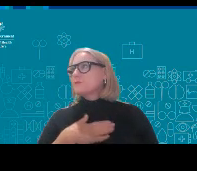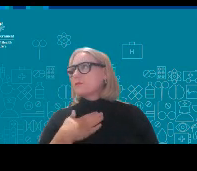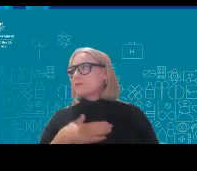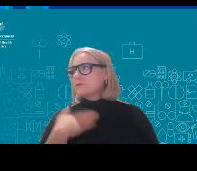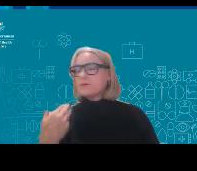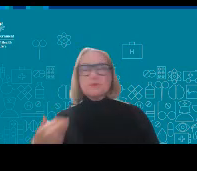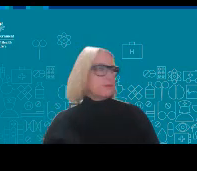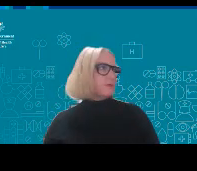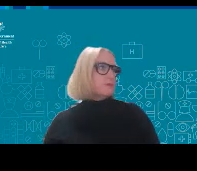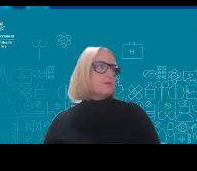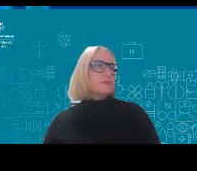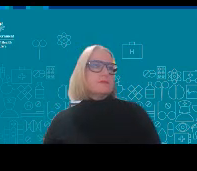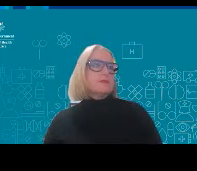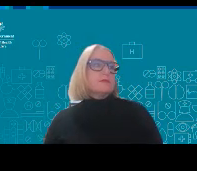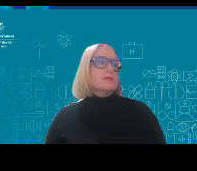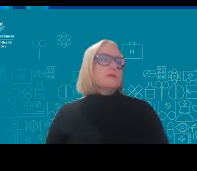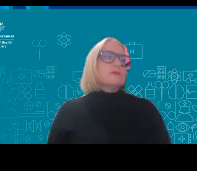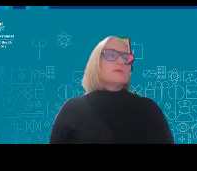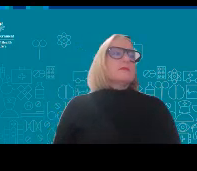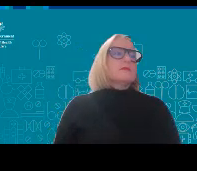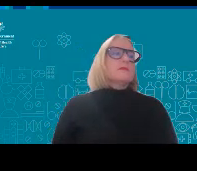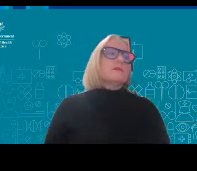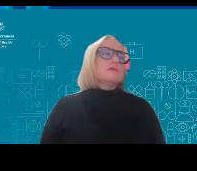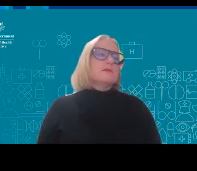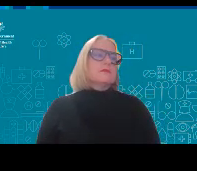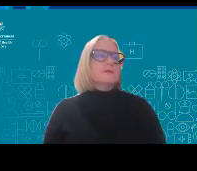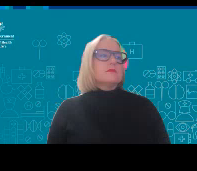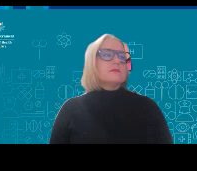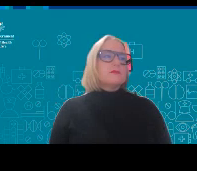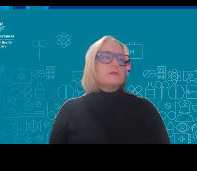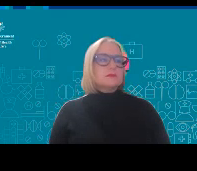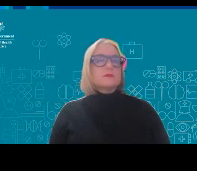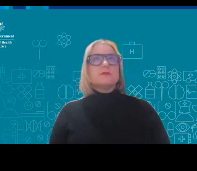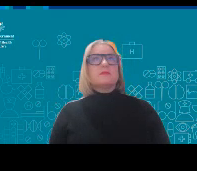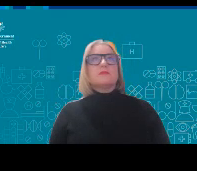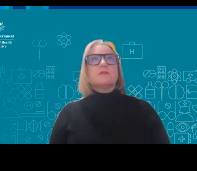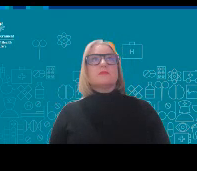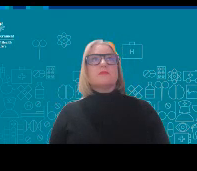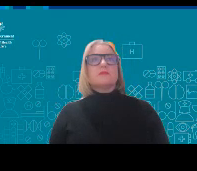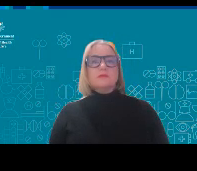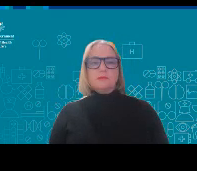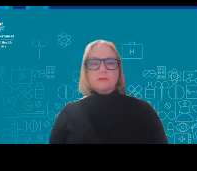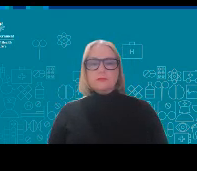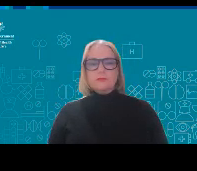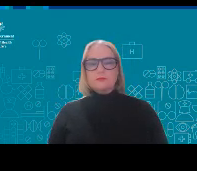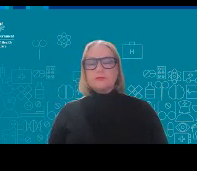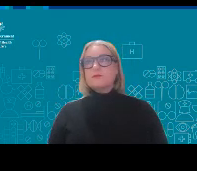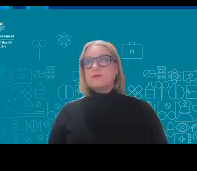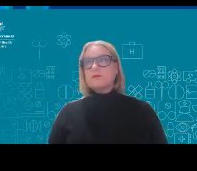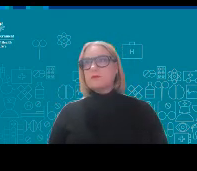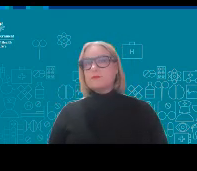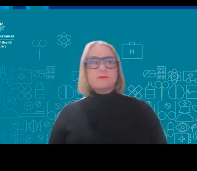So where the non-compliance is serious or systemic and is putting people at risk or the provider is not